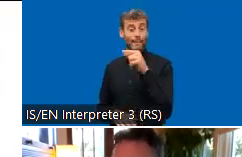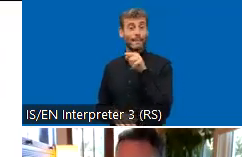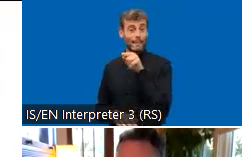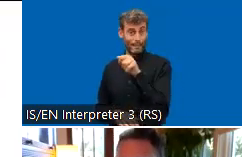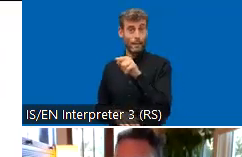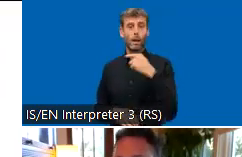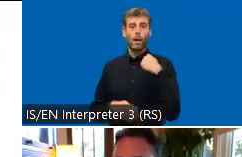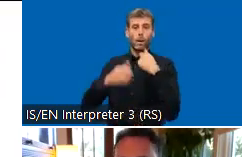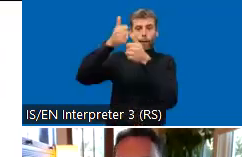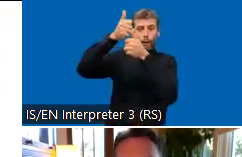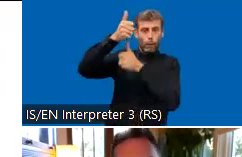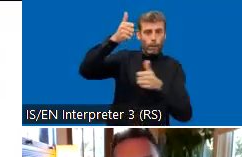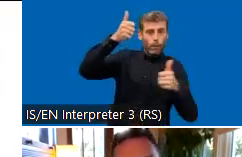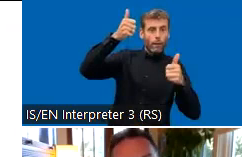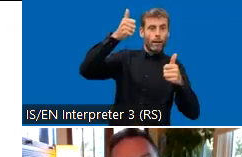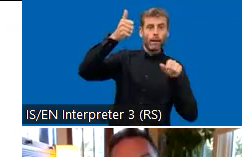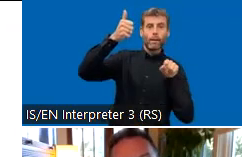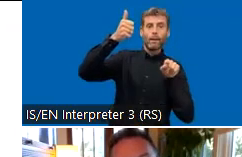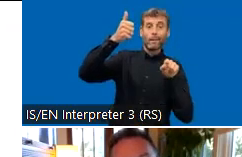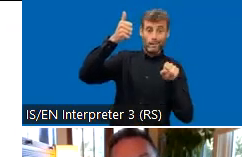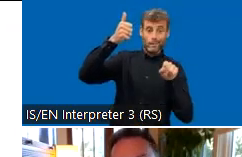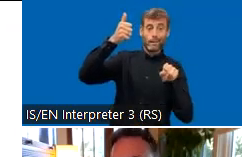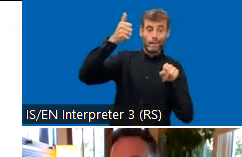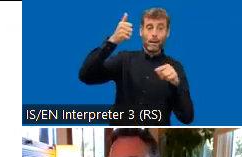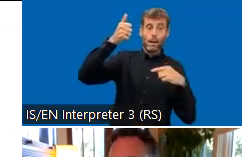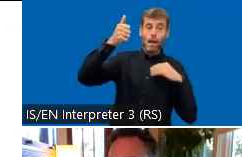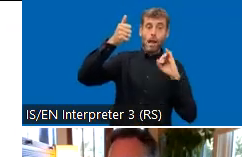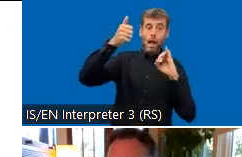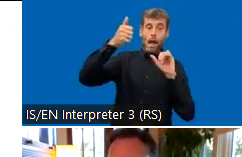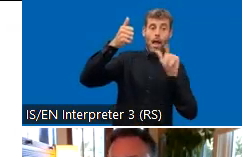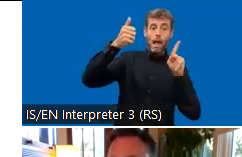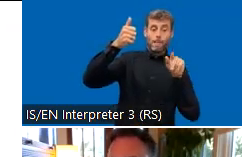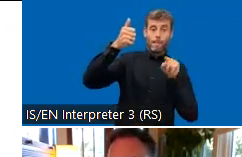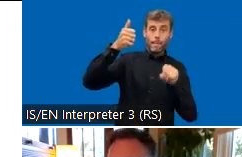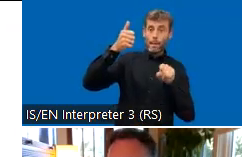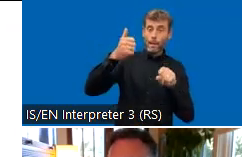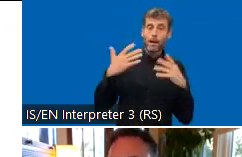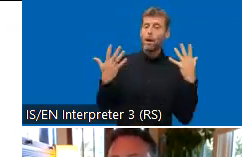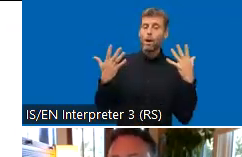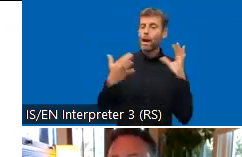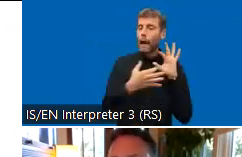which is the acronym, and that deals with that we deal with advocacy and we deal with policy,